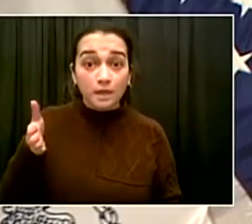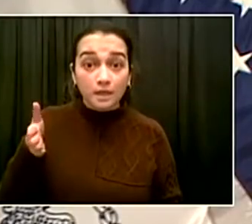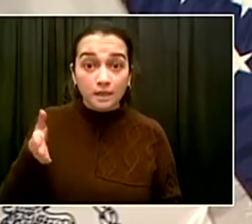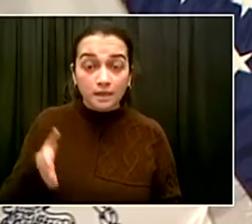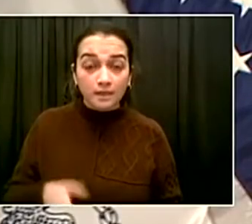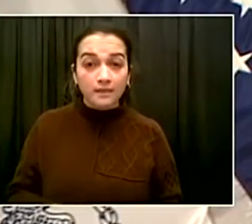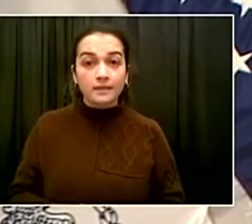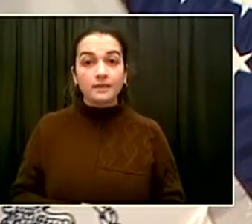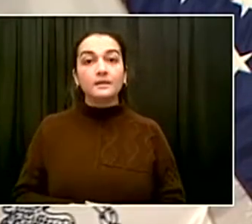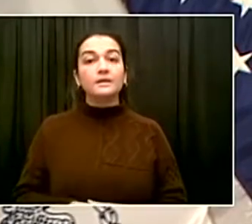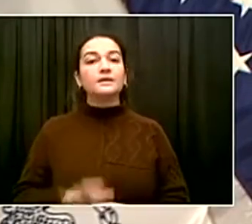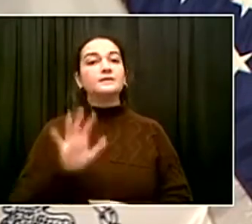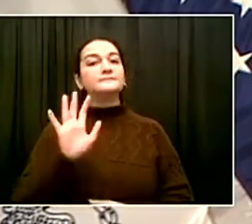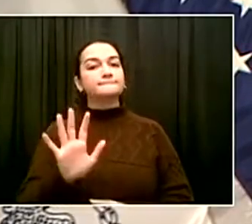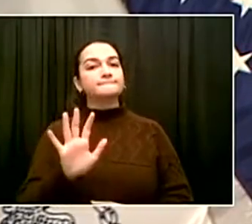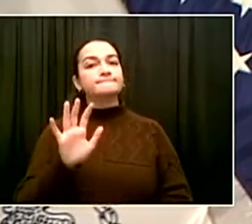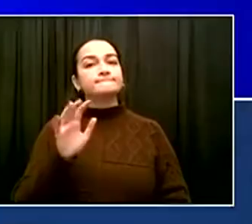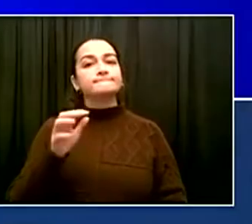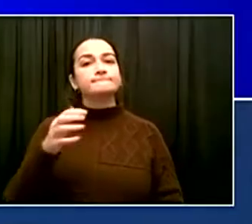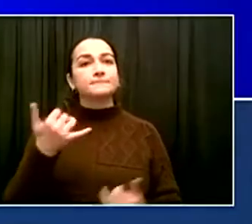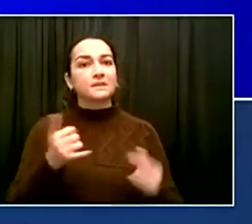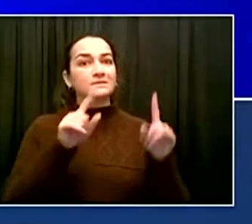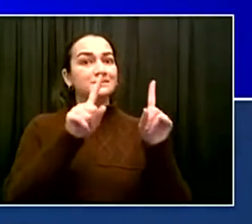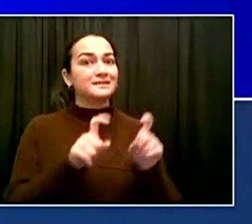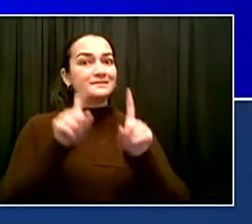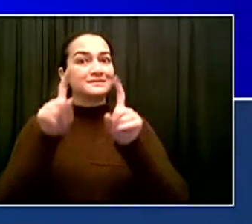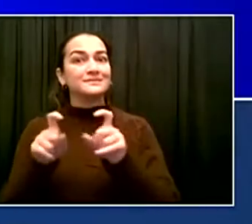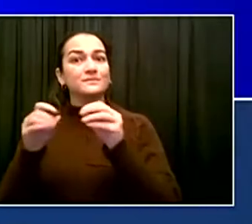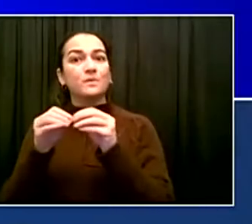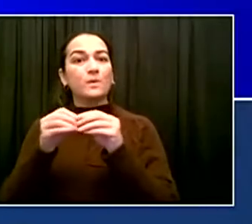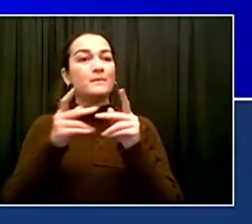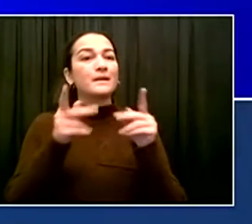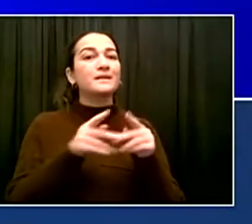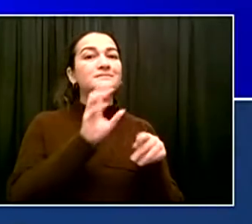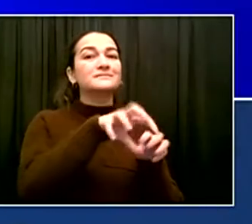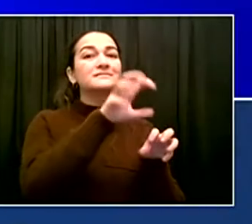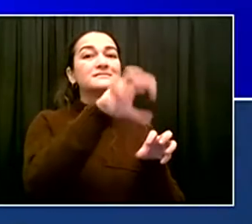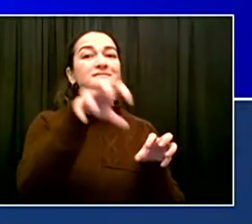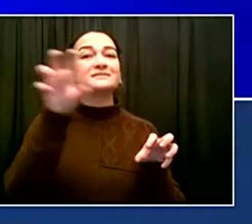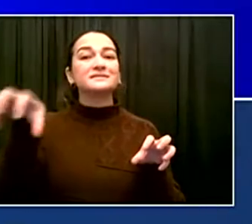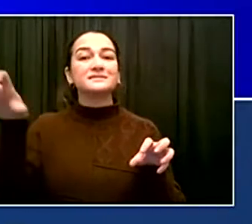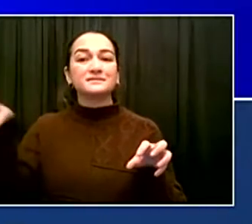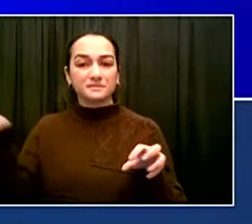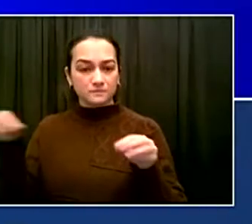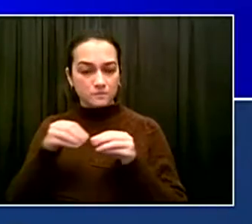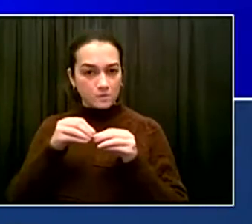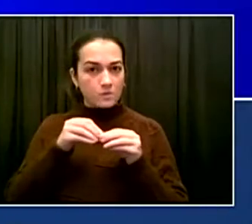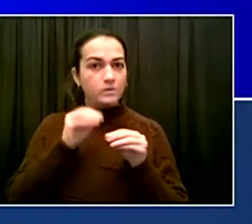TO ENCOURAGE PEOPLE TO GET THOSE BOOSTER SHOTS. YOU WILL BE SEEING NEW TESTING SITES.